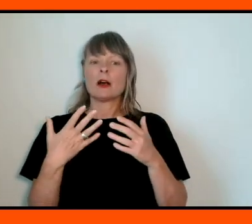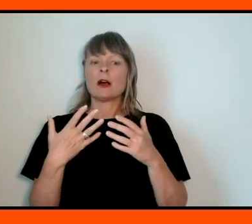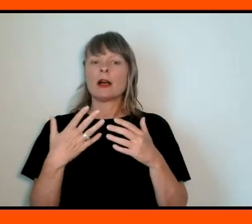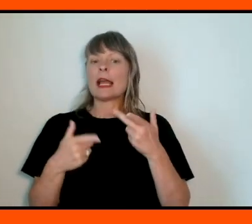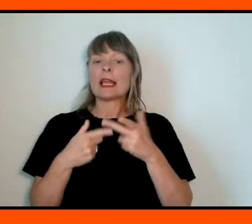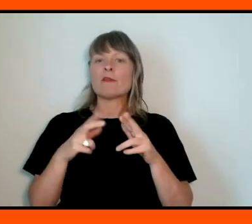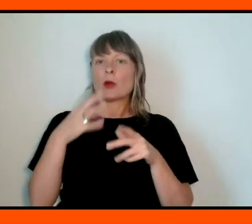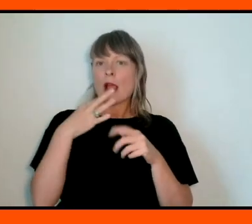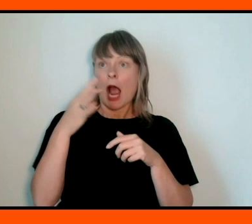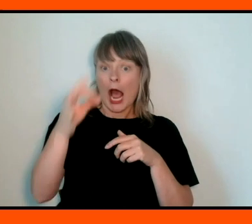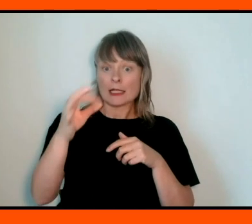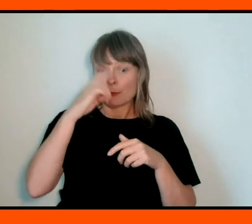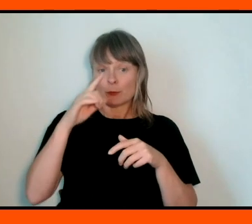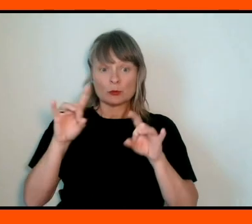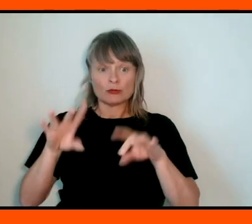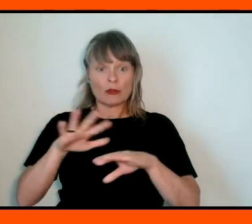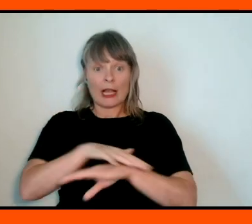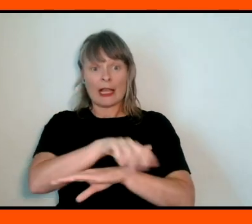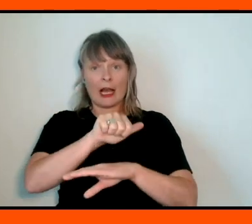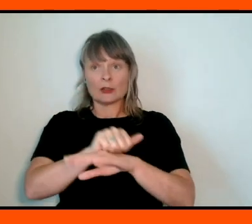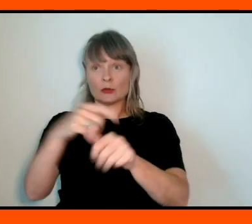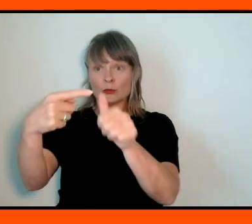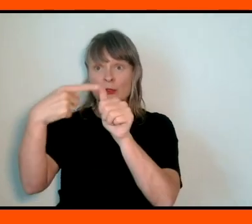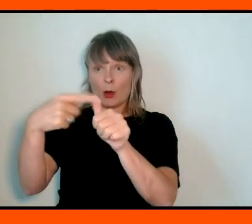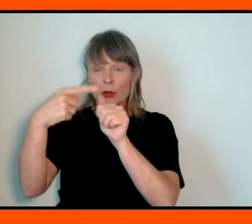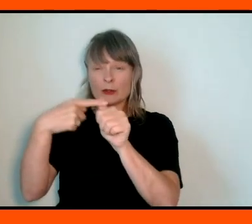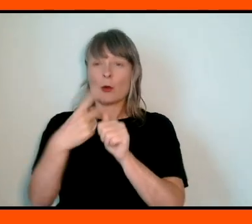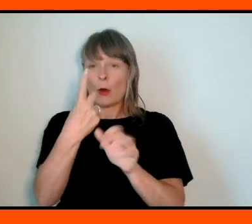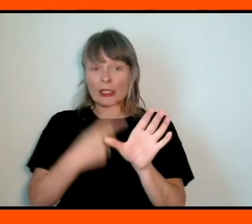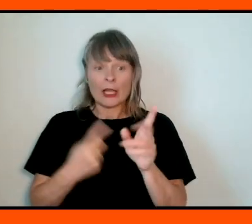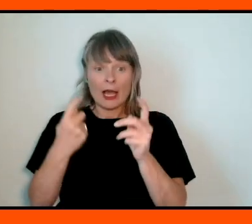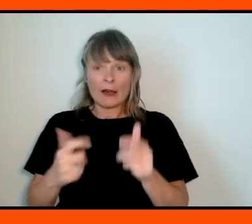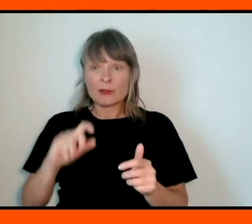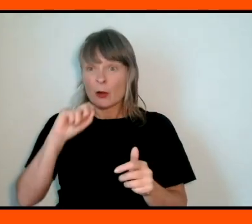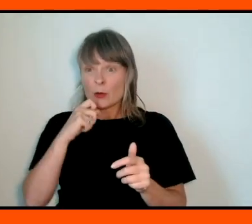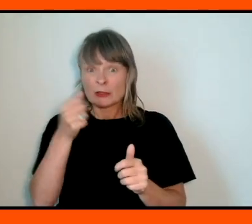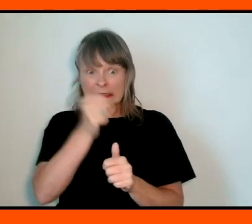when we release the data a year after we collect it or relevant